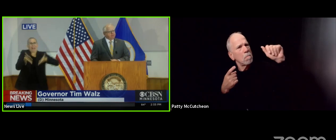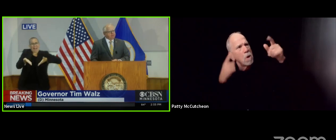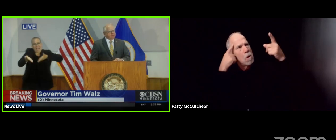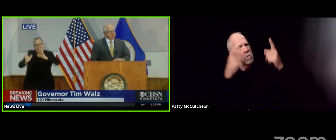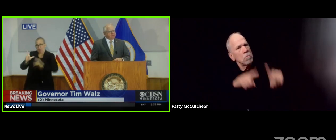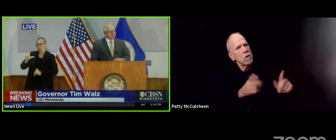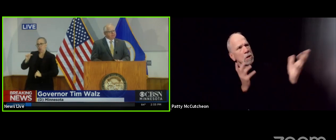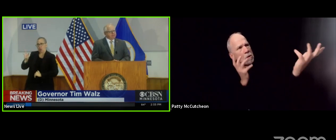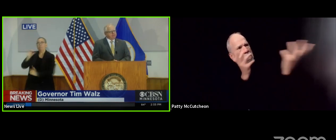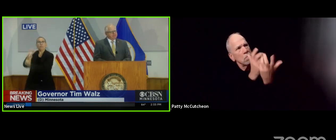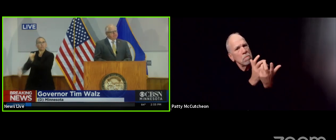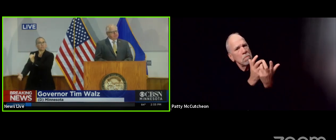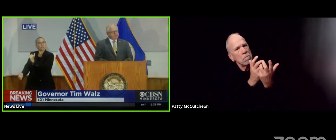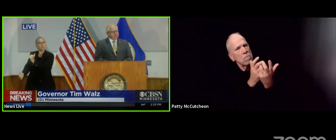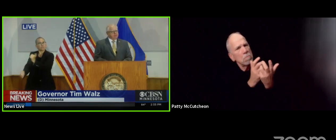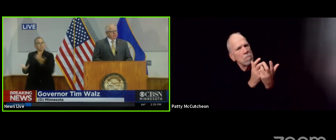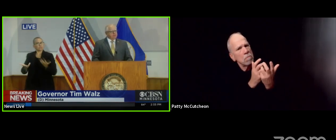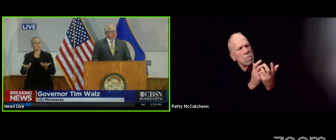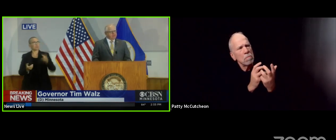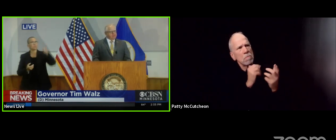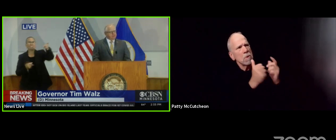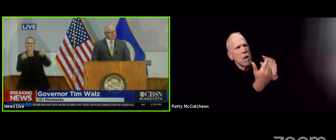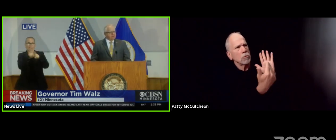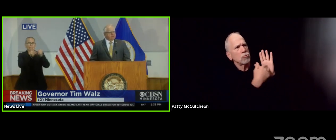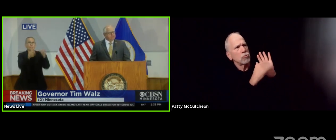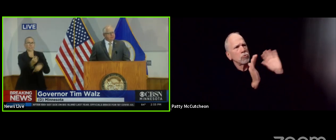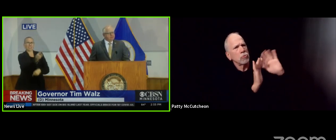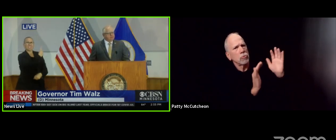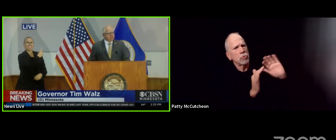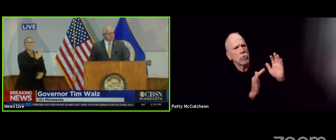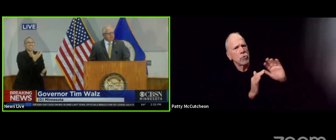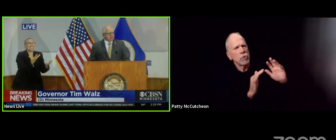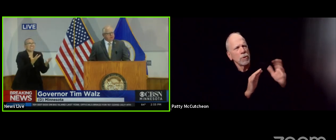≫ NOT ASKING FOR A TEMPORARY RESTRAINING ORDER.